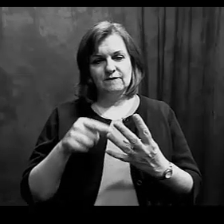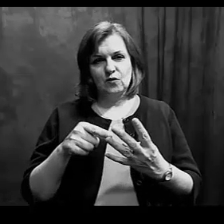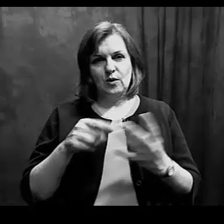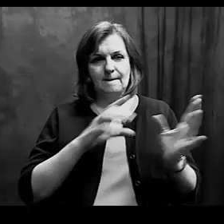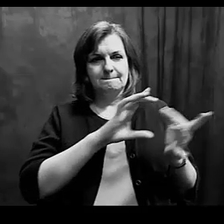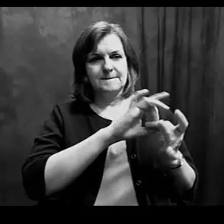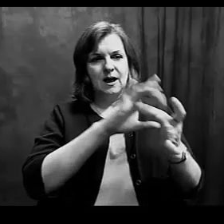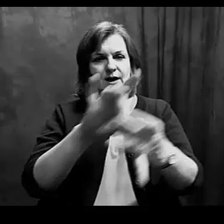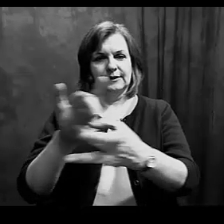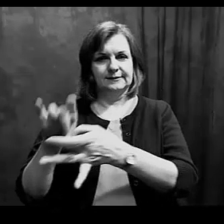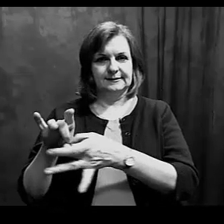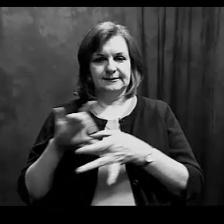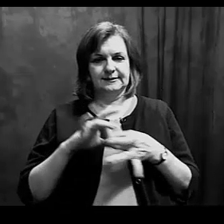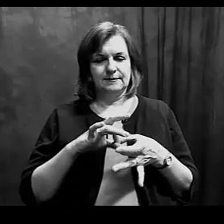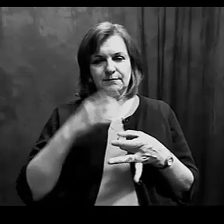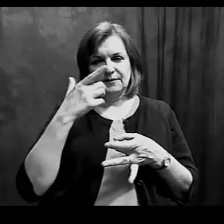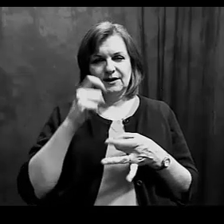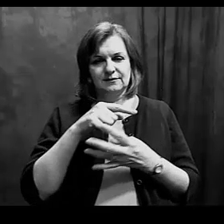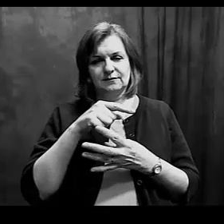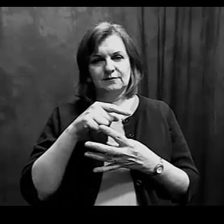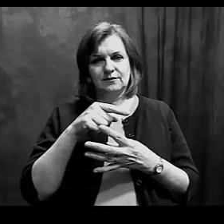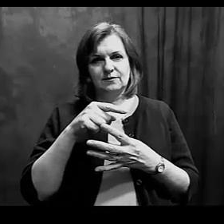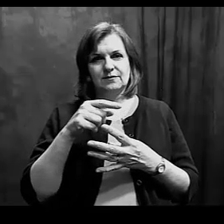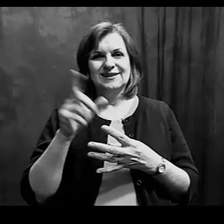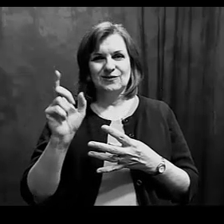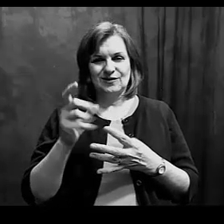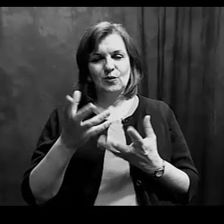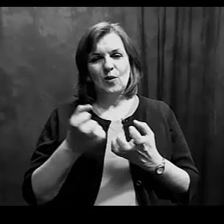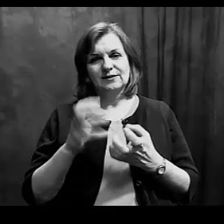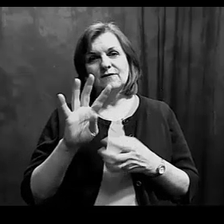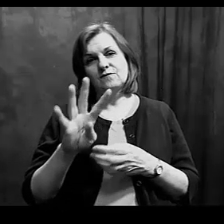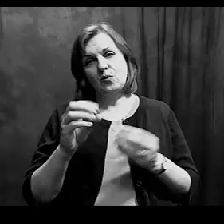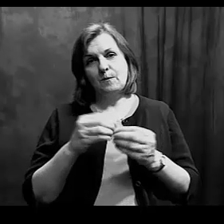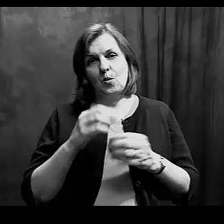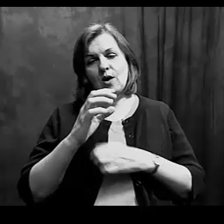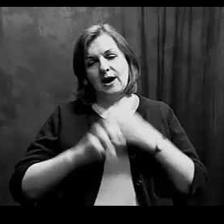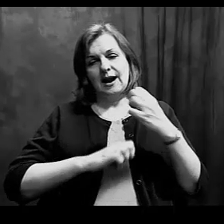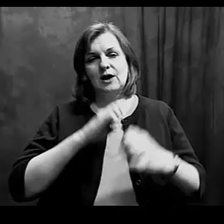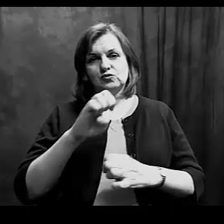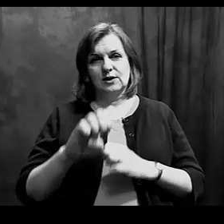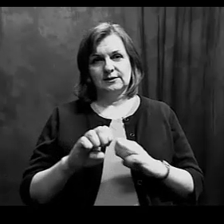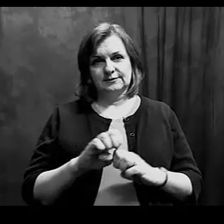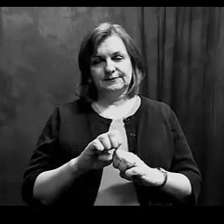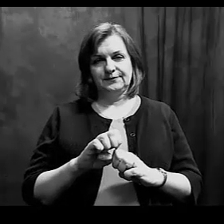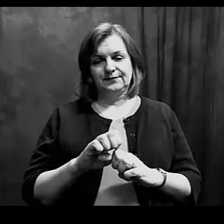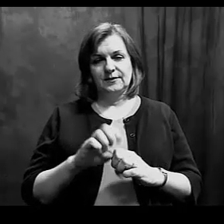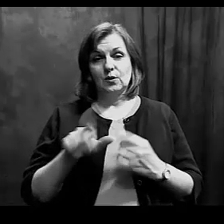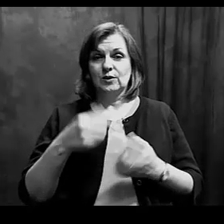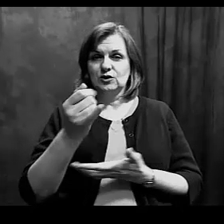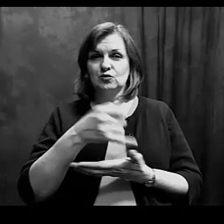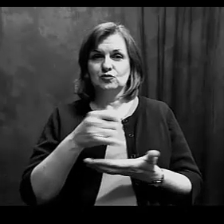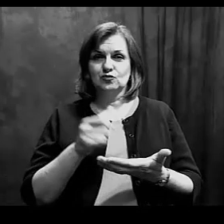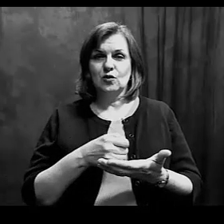bond points are because of those four electrons on the outside of carbon